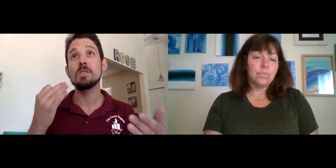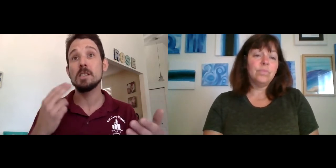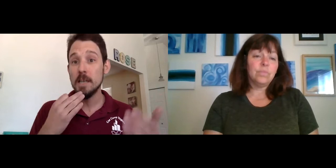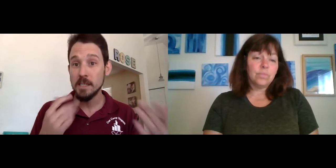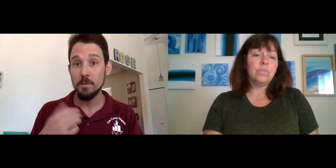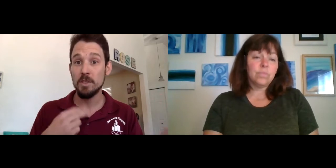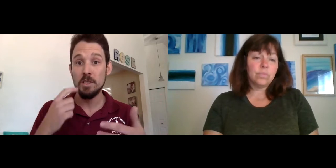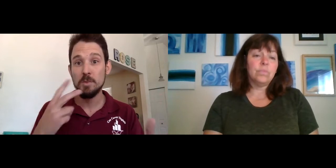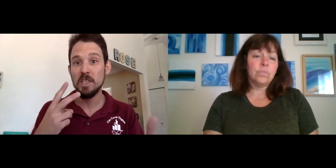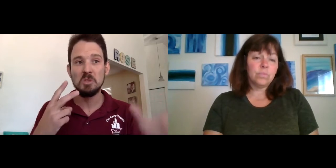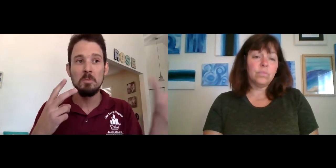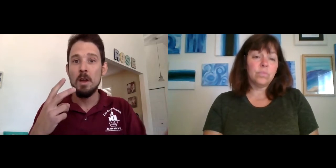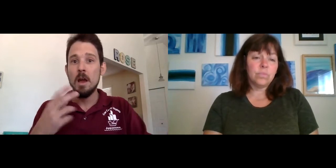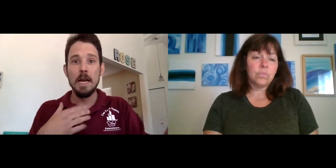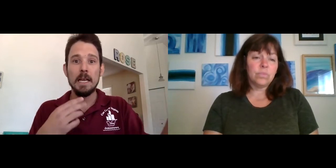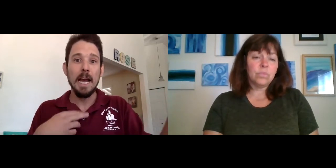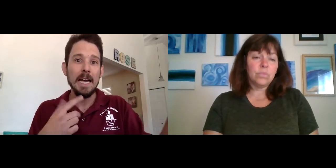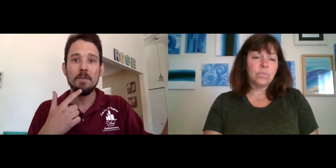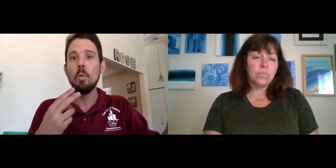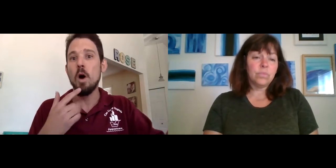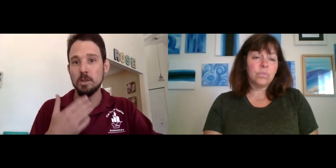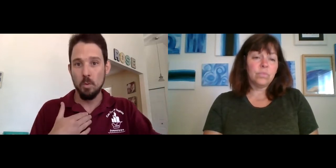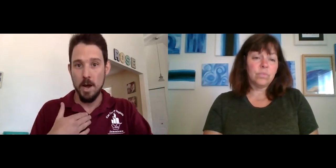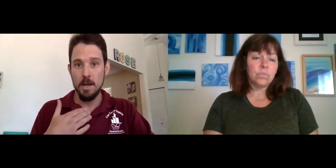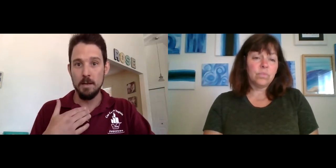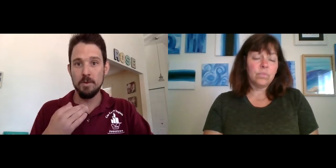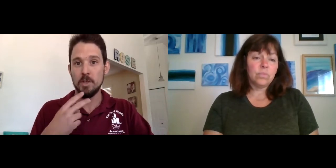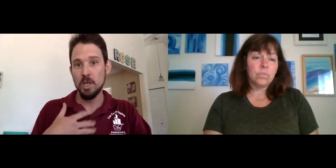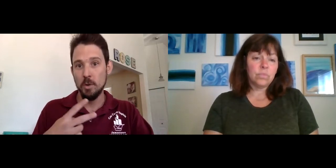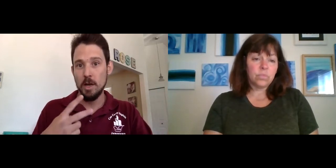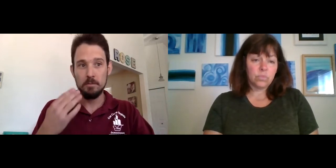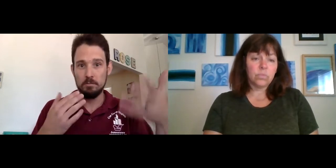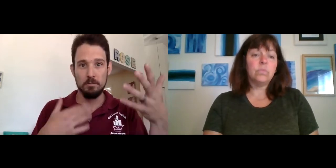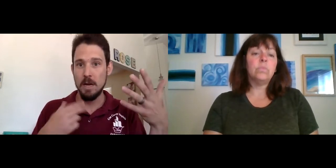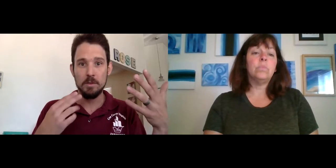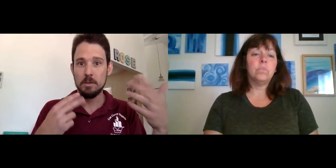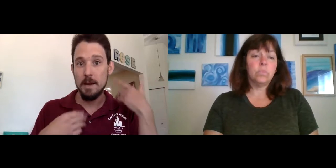successful with Cued Speech, I kind of walked away from cueing I was had the